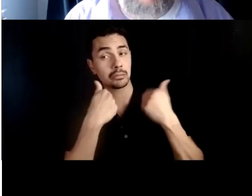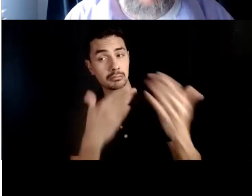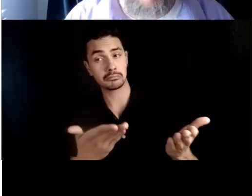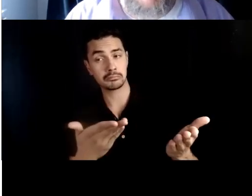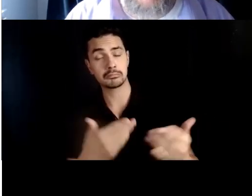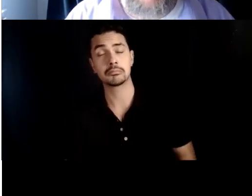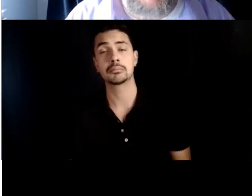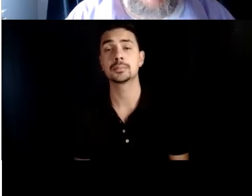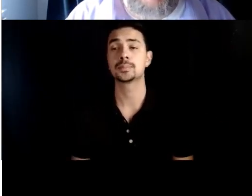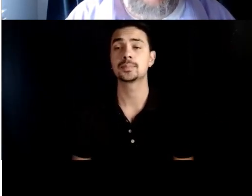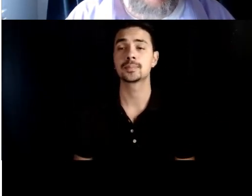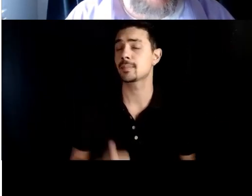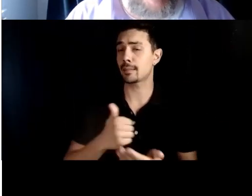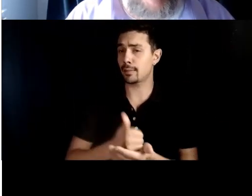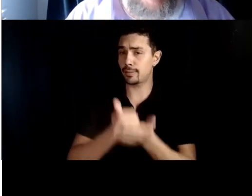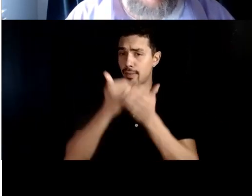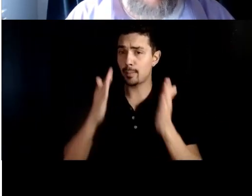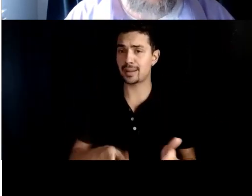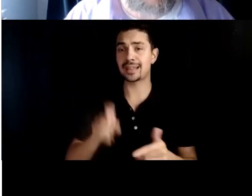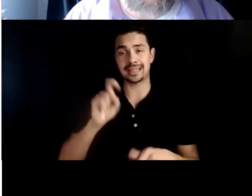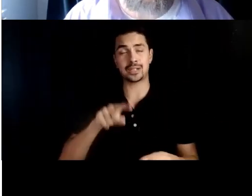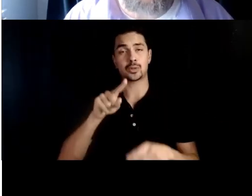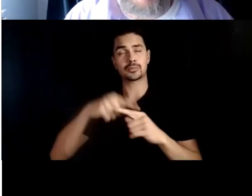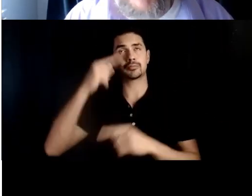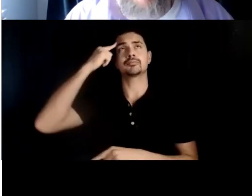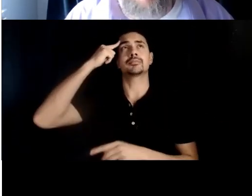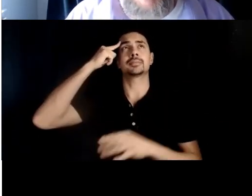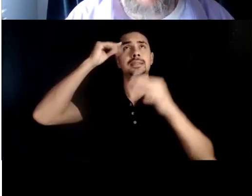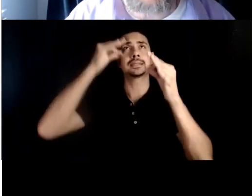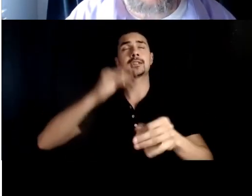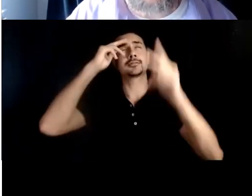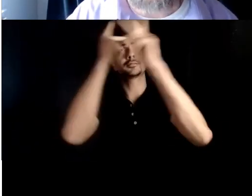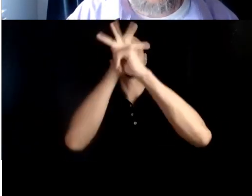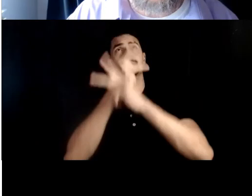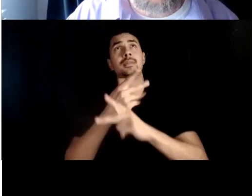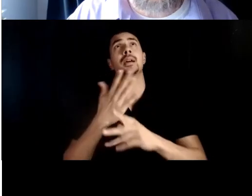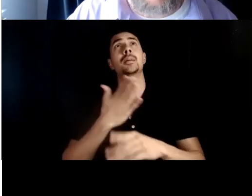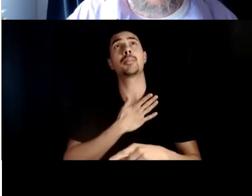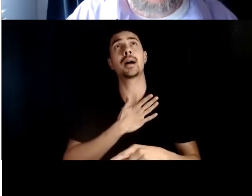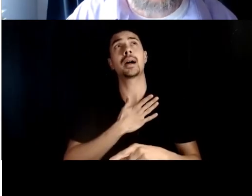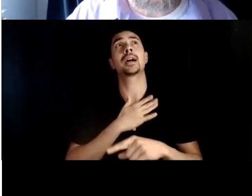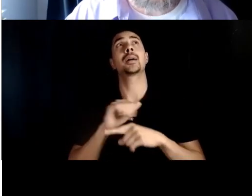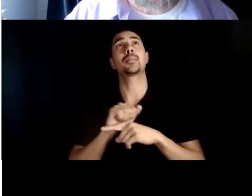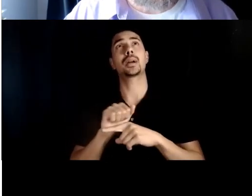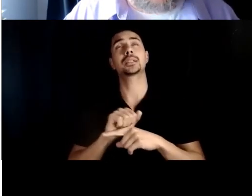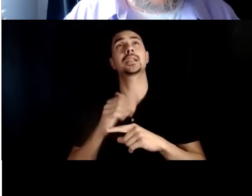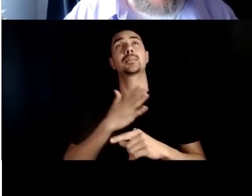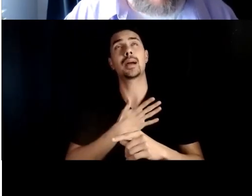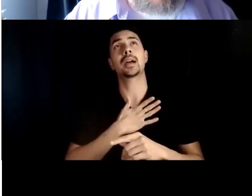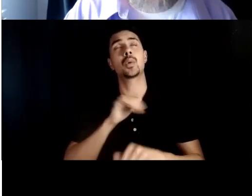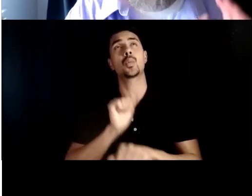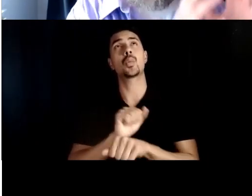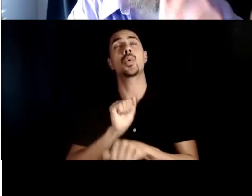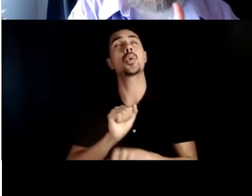Therapists, of course, need to decide if they want to have a practice that includes providing traditional therapy,